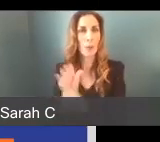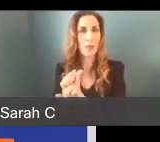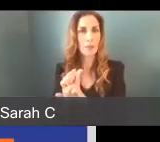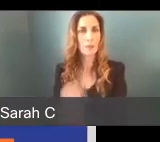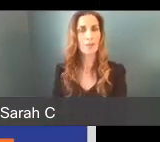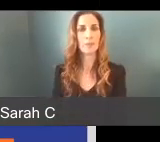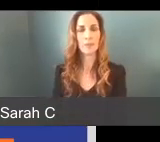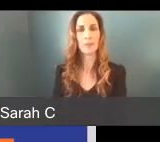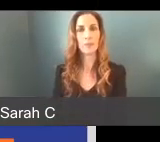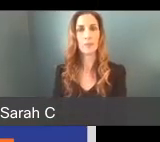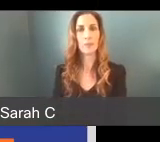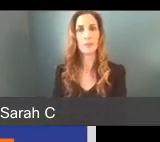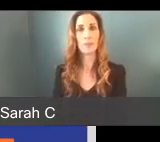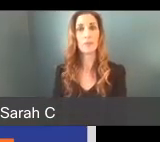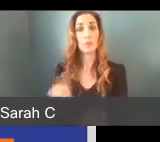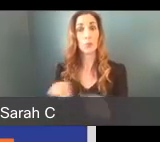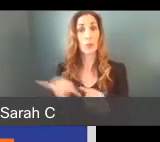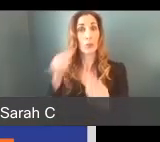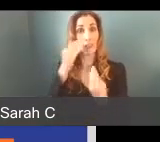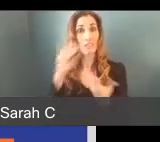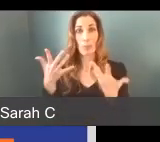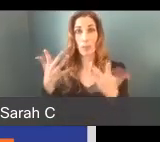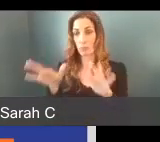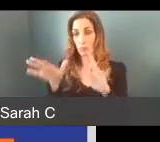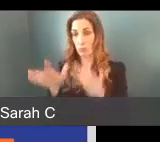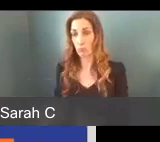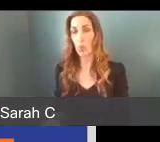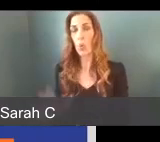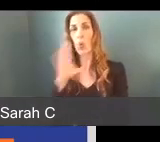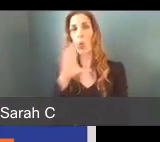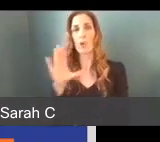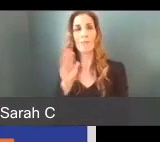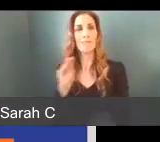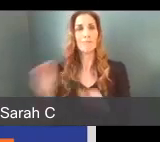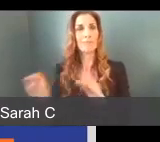is in our pre-registration system, it will be placed in line to receive an appointment.